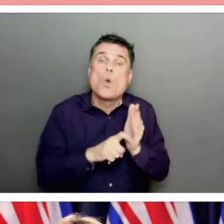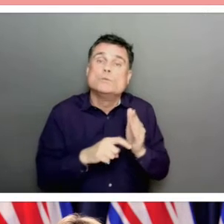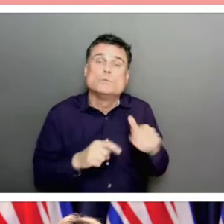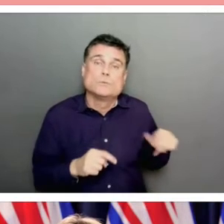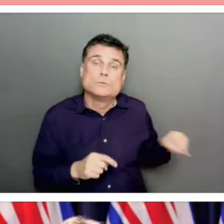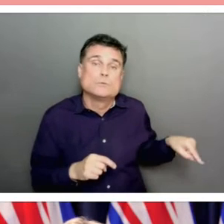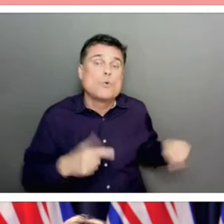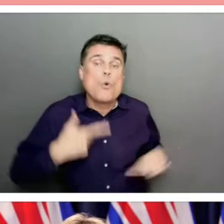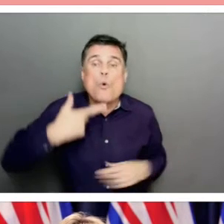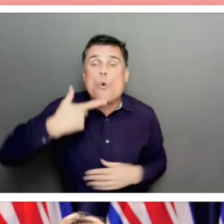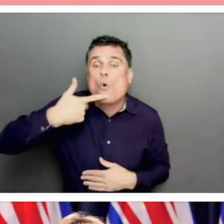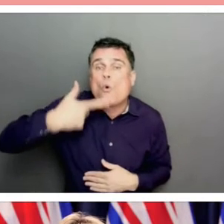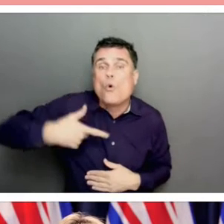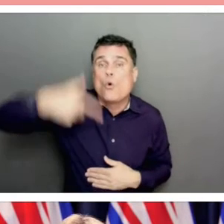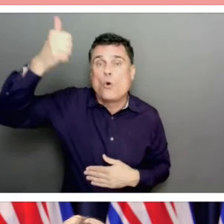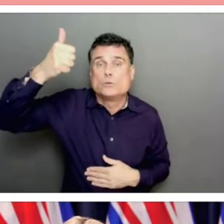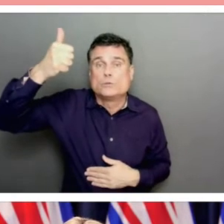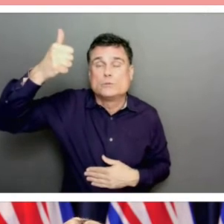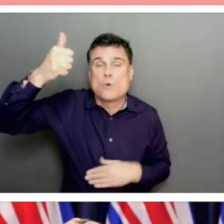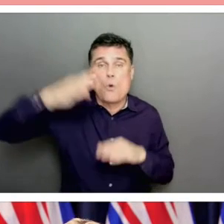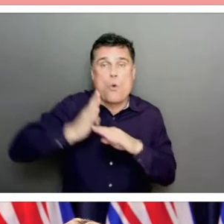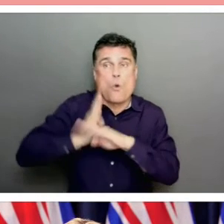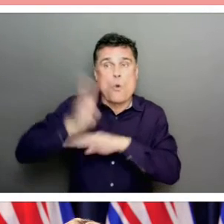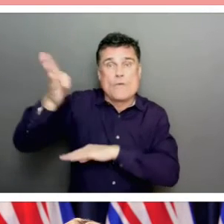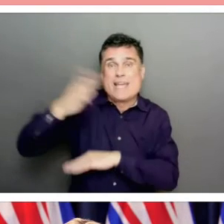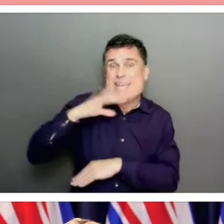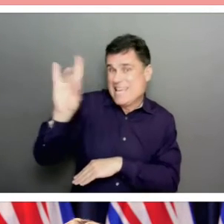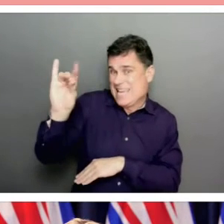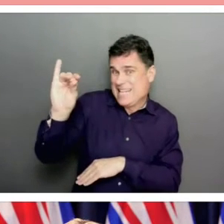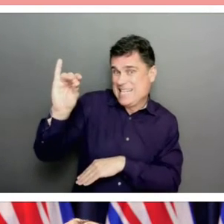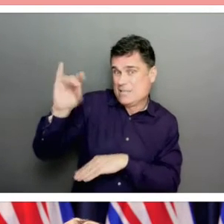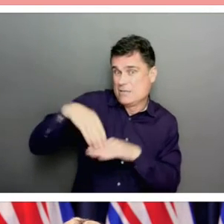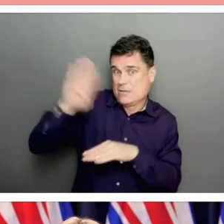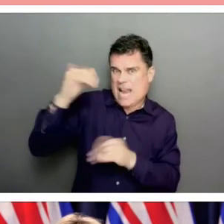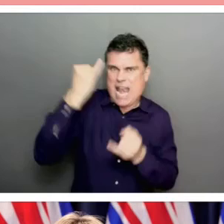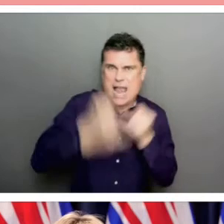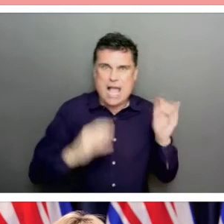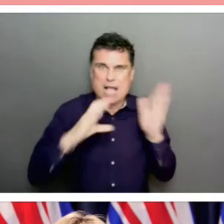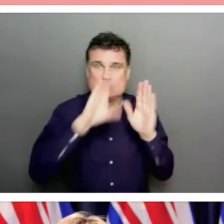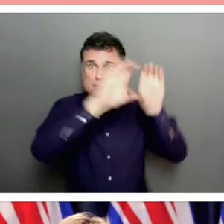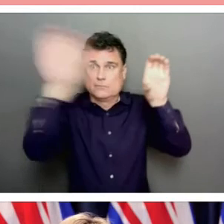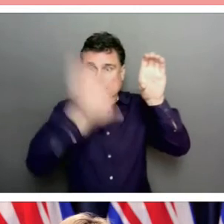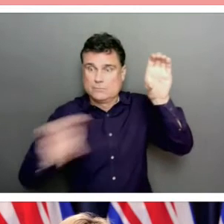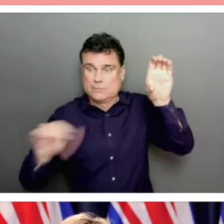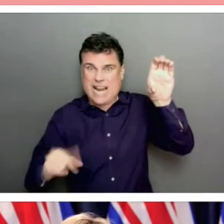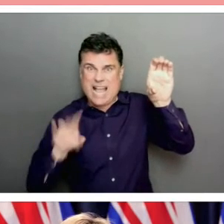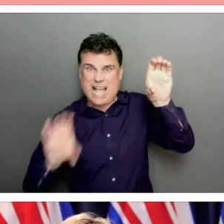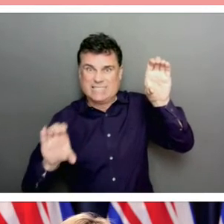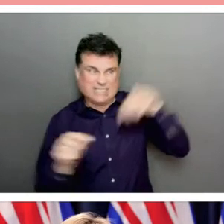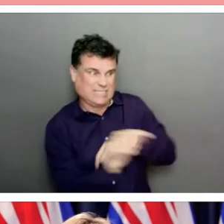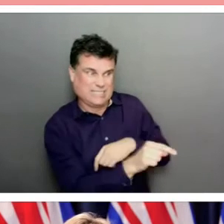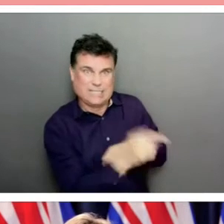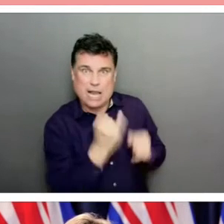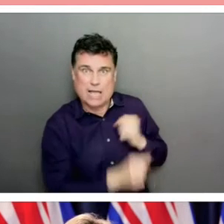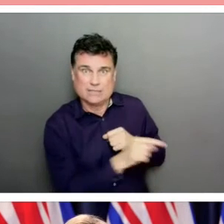We know that people who are over the age of 80 are more likely to have severe illness or to die